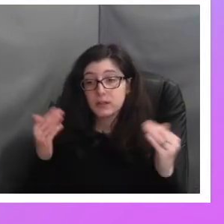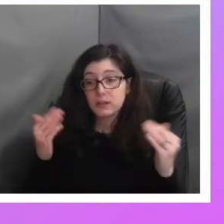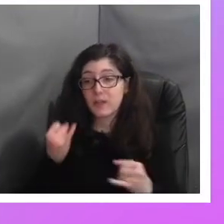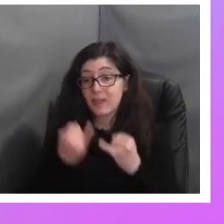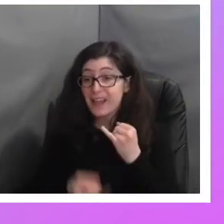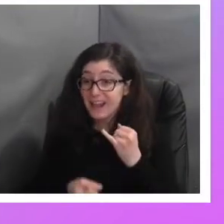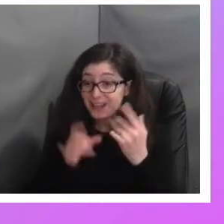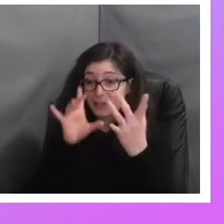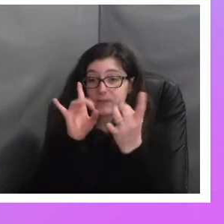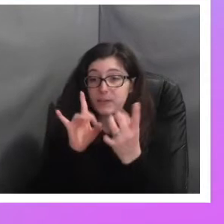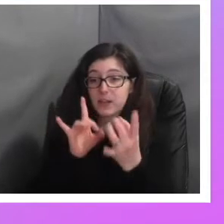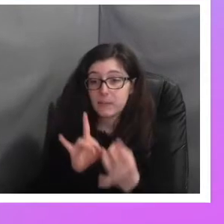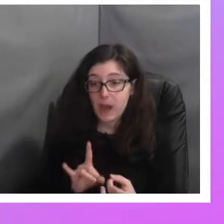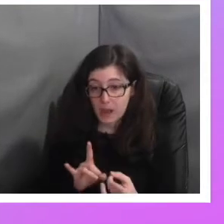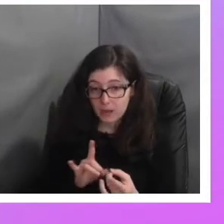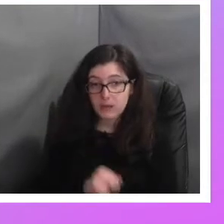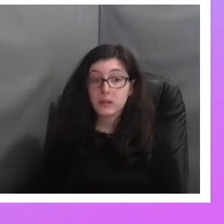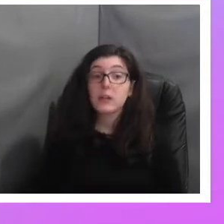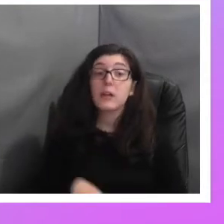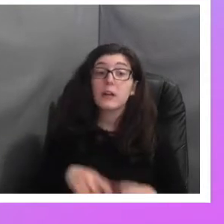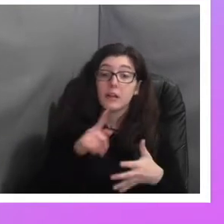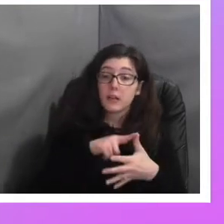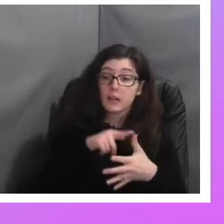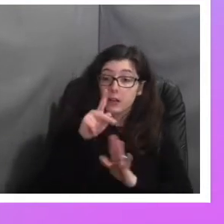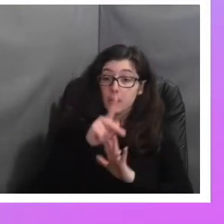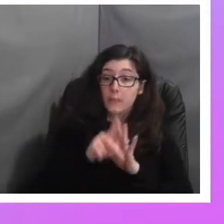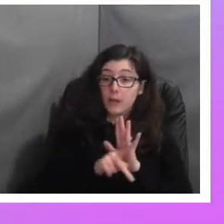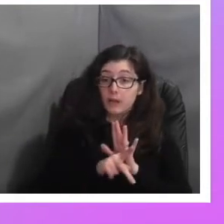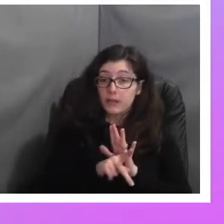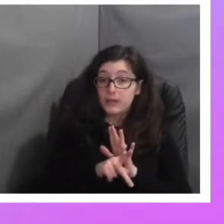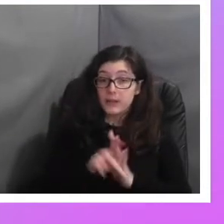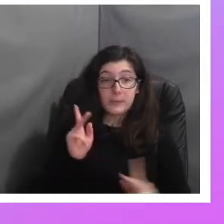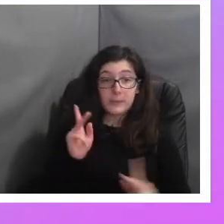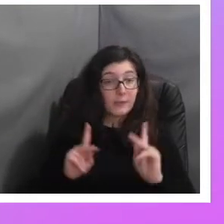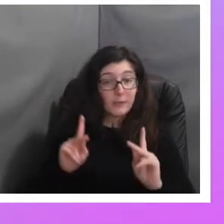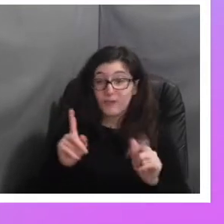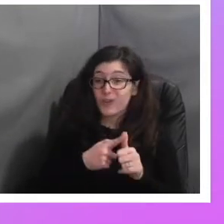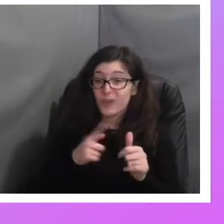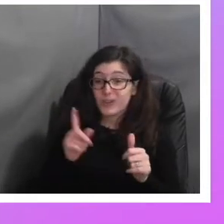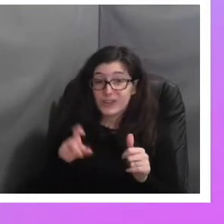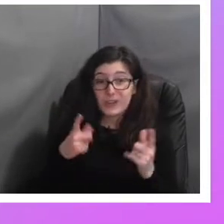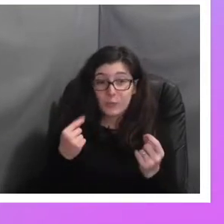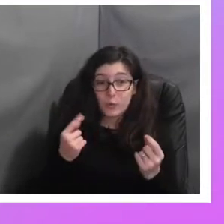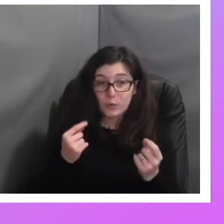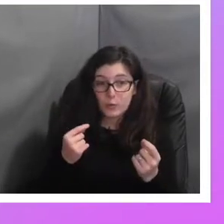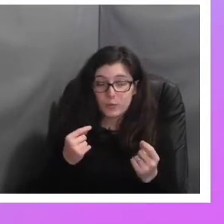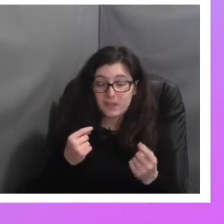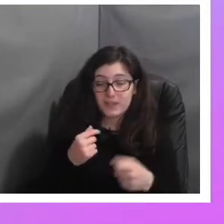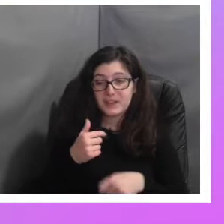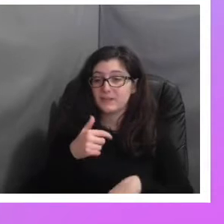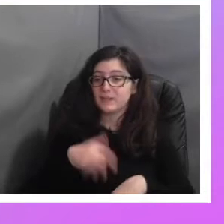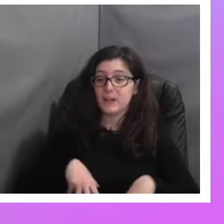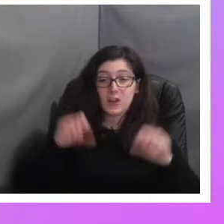So talking about policies, one of the first things that folks need to do is adopt a policy and publicize it.